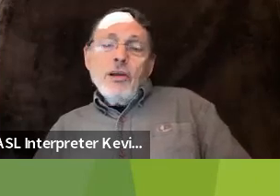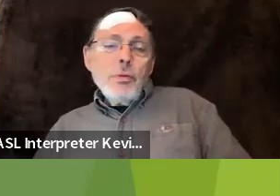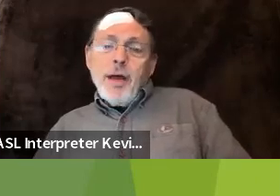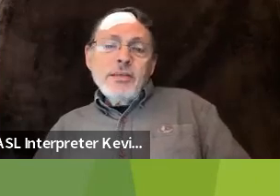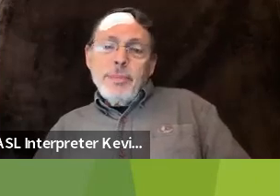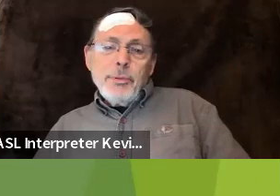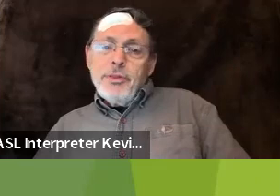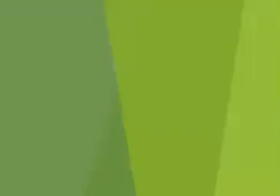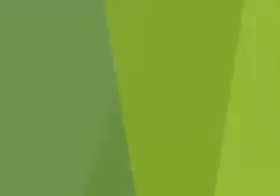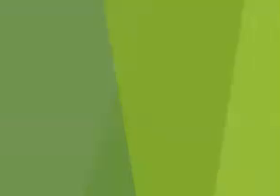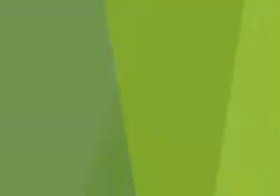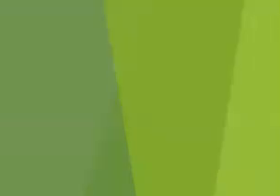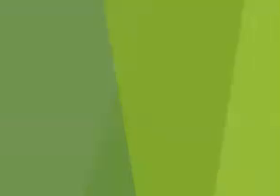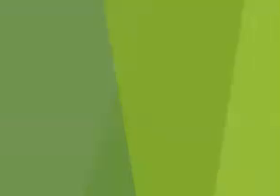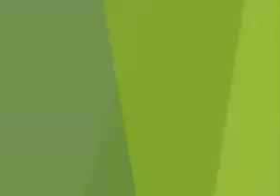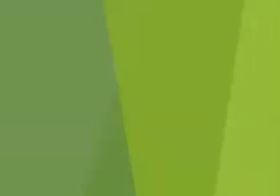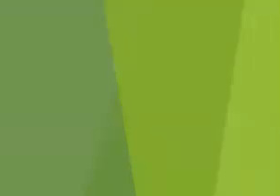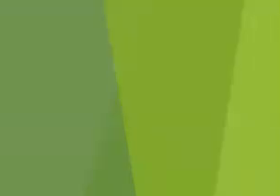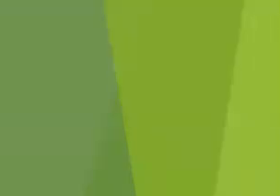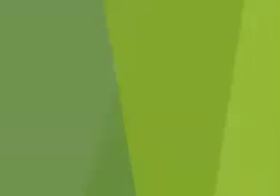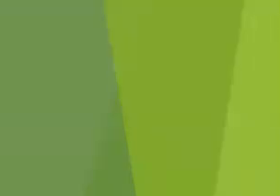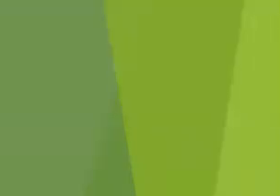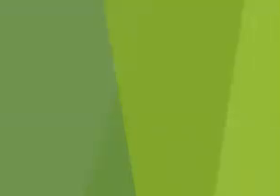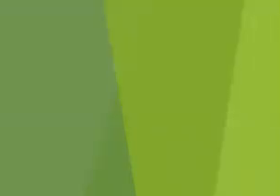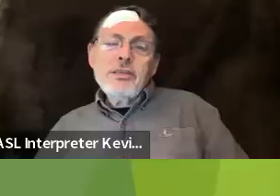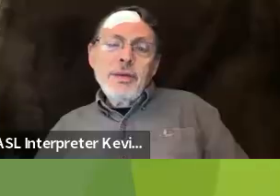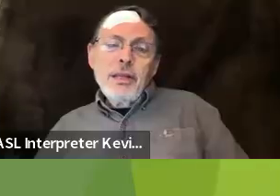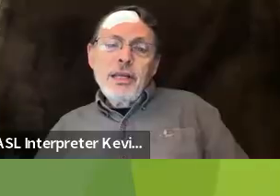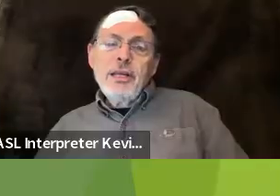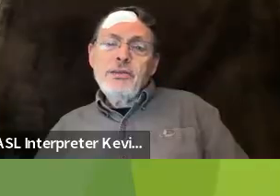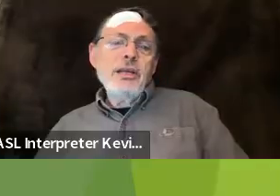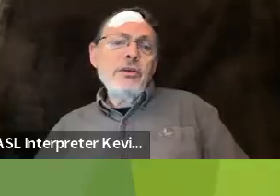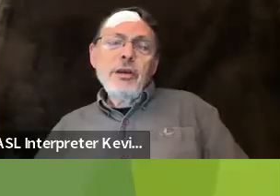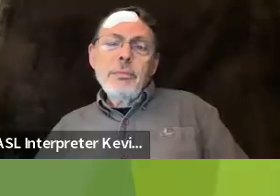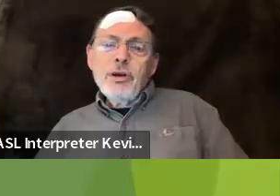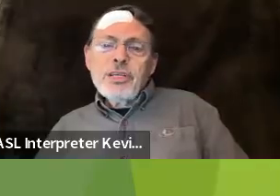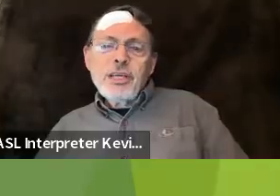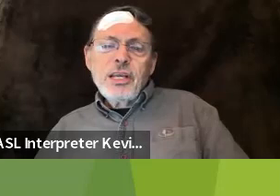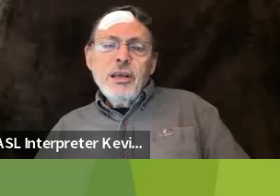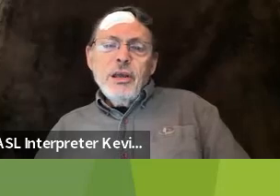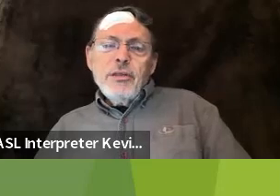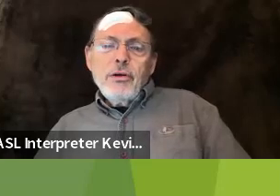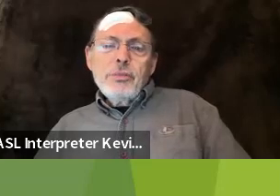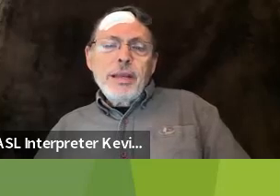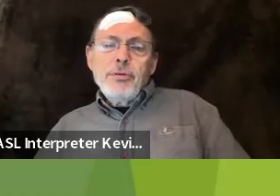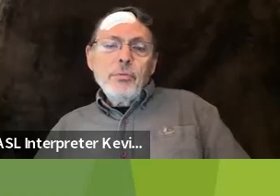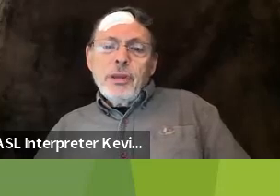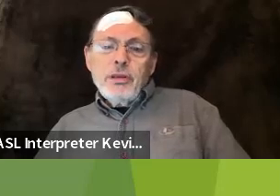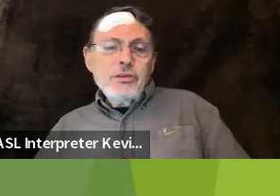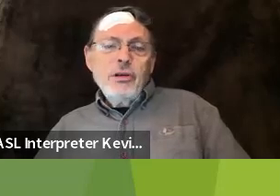and also applies to people with limited English proficiency or cognitive disabilities and during an emergency, those people are really concerned.